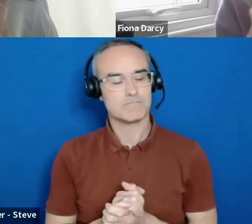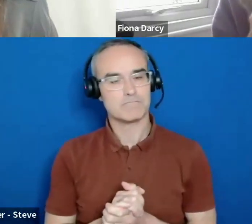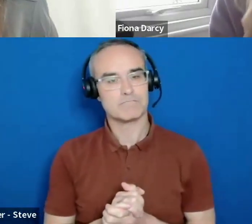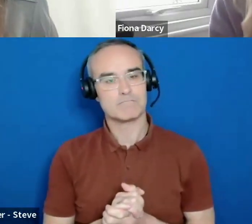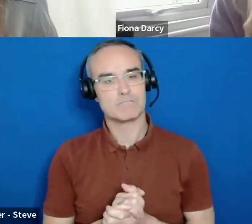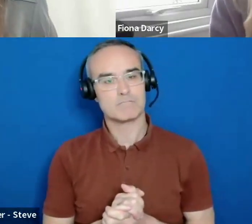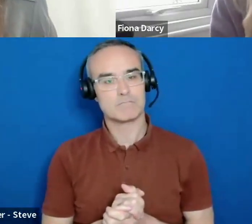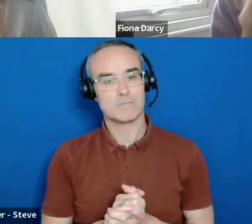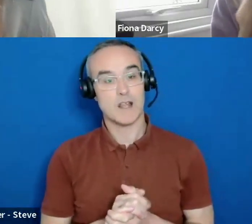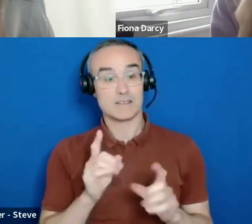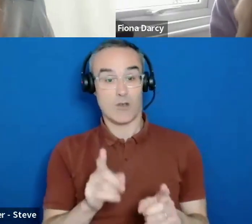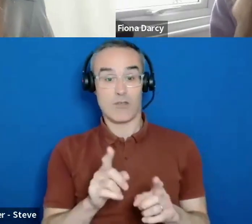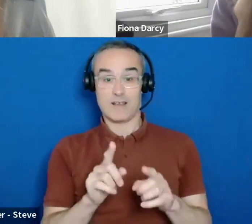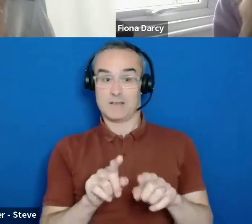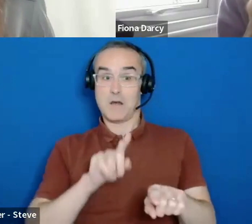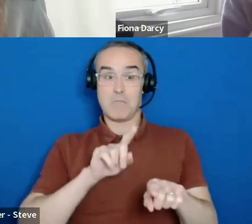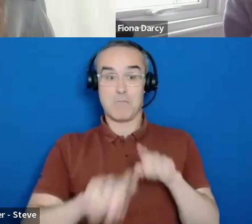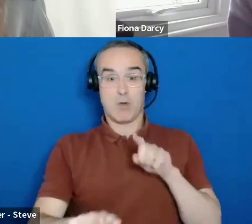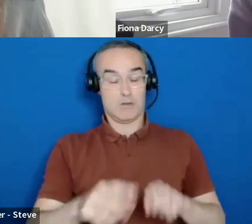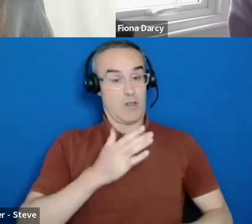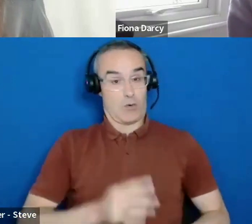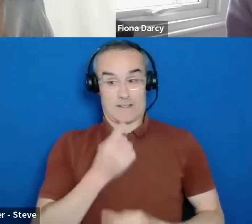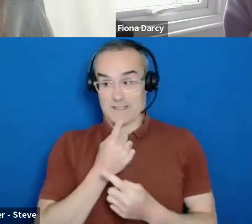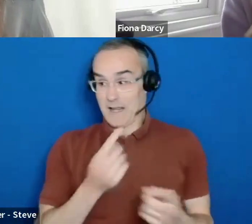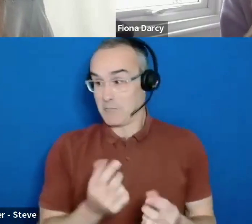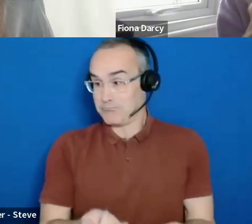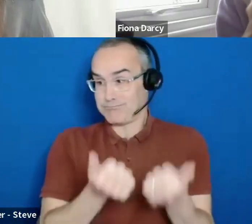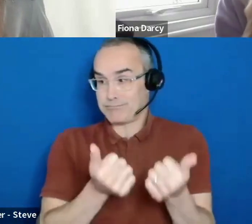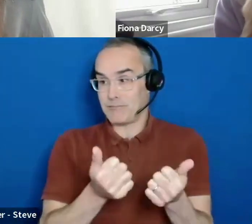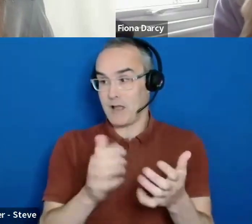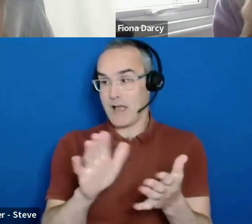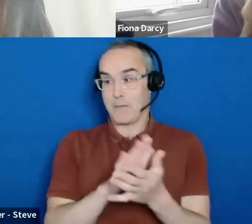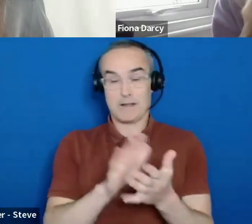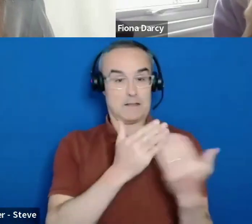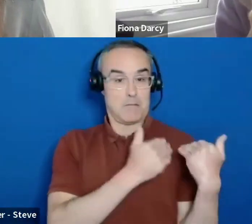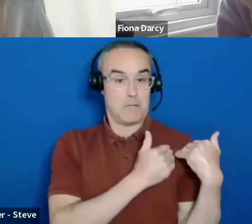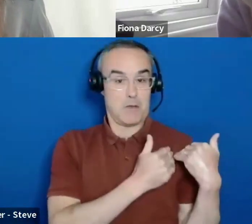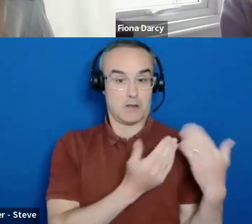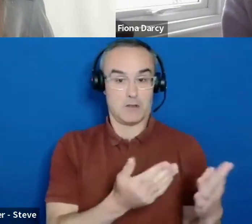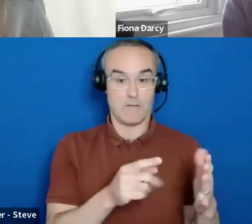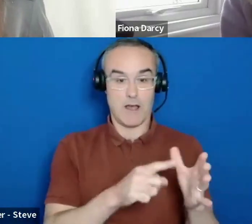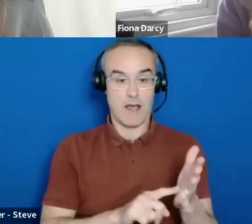But that was mainly what I wanted to say. And I'm happy to pass over to Alex or Paul.